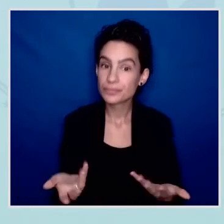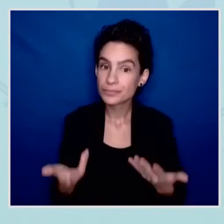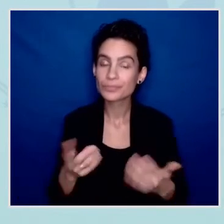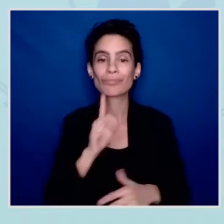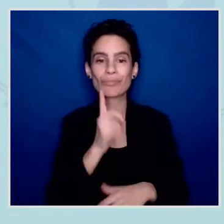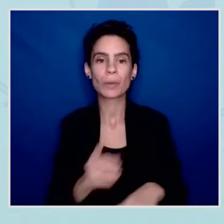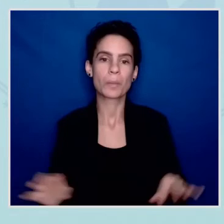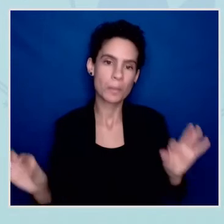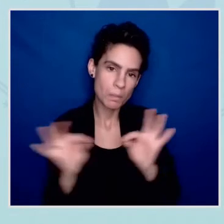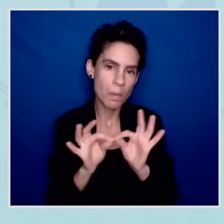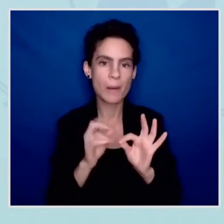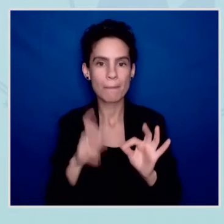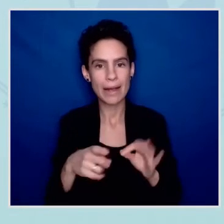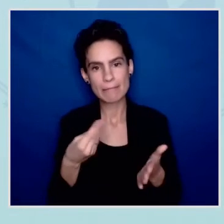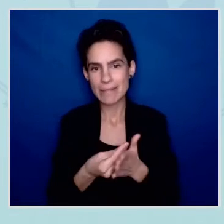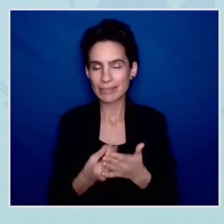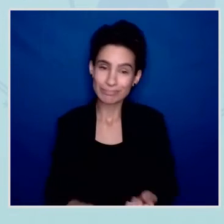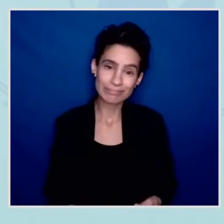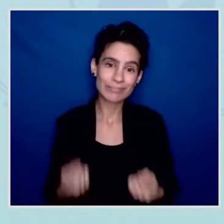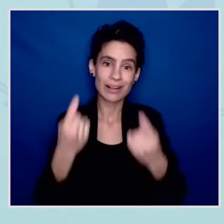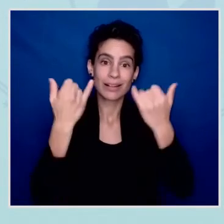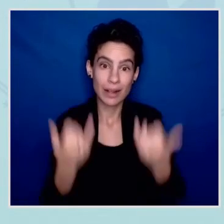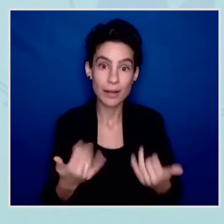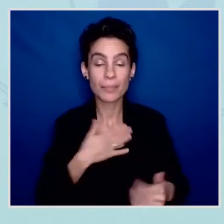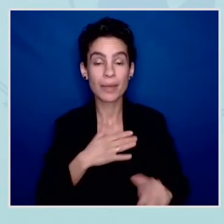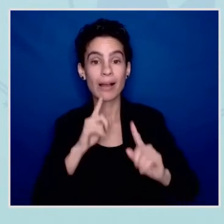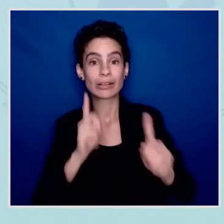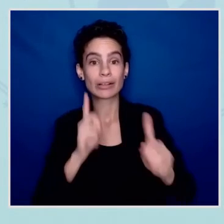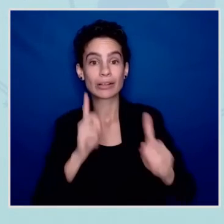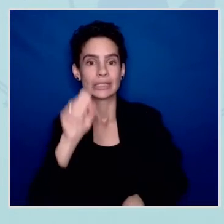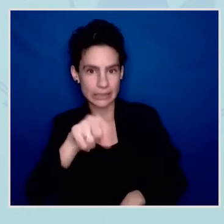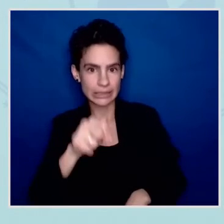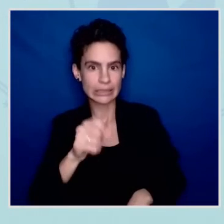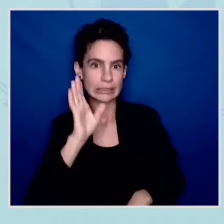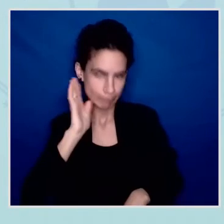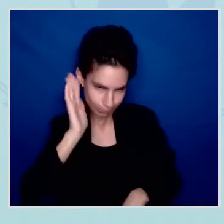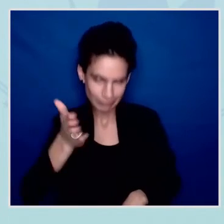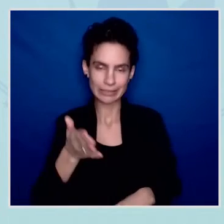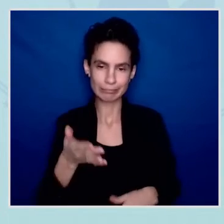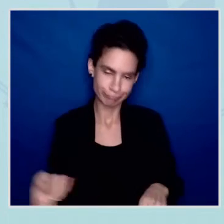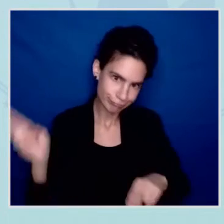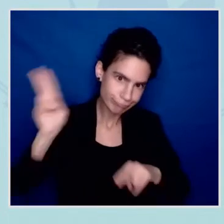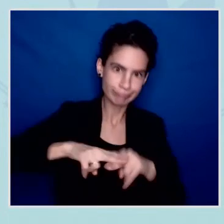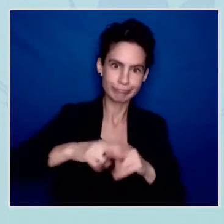ECONOMIC GROWTH THAN THE